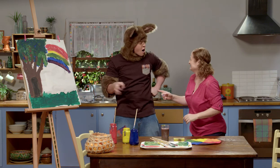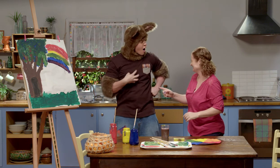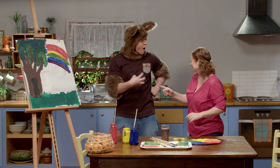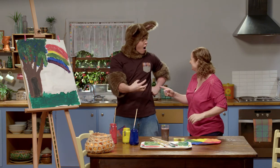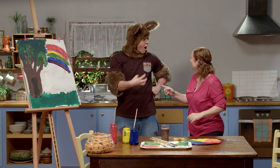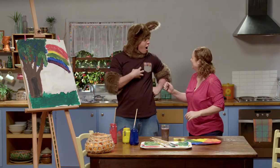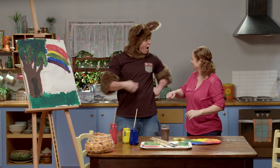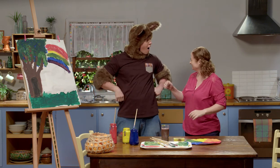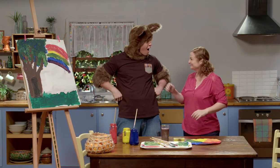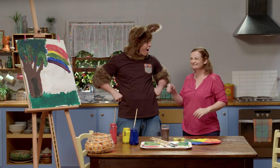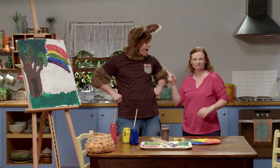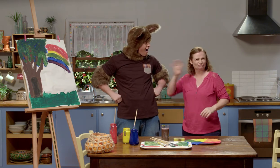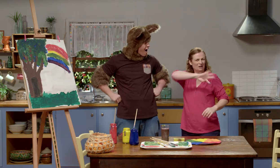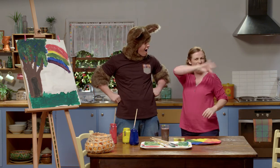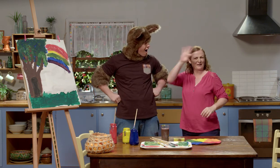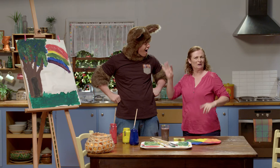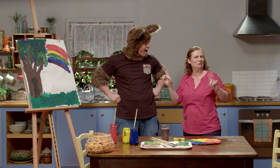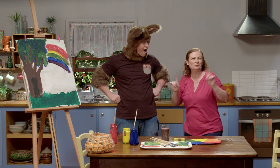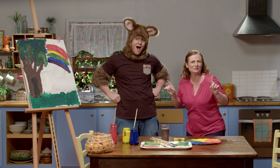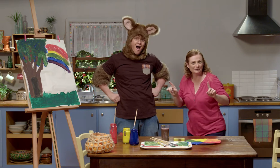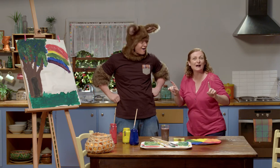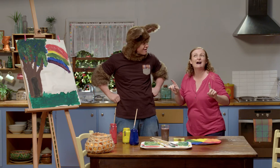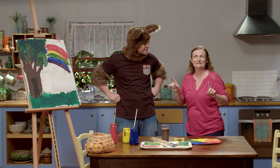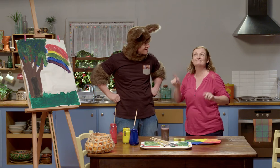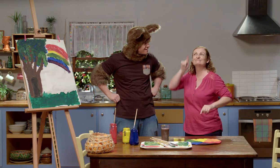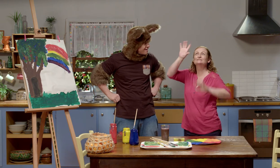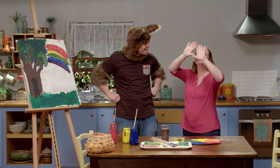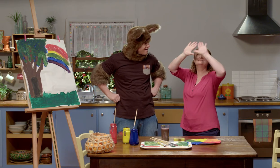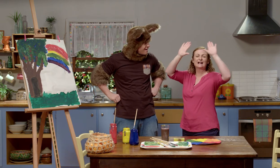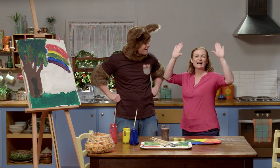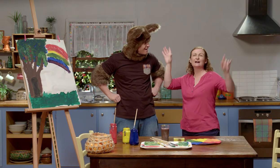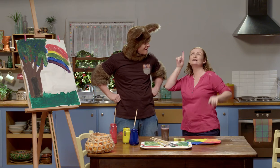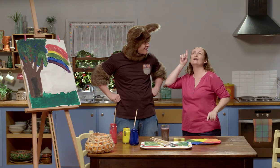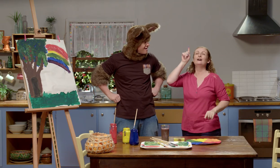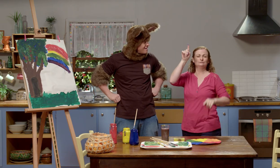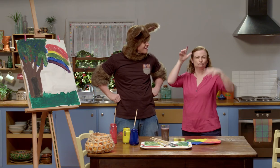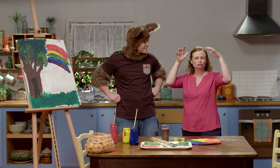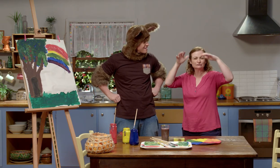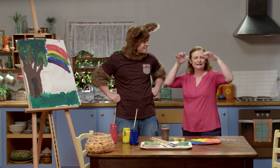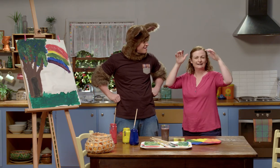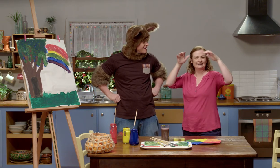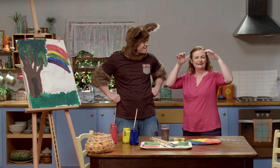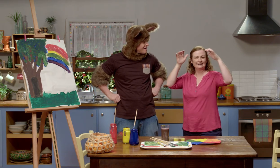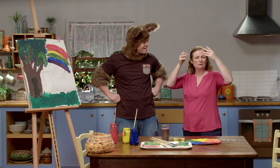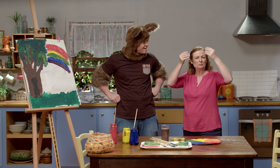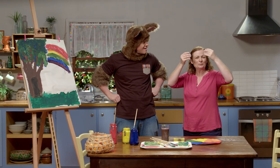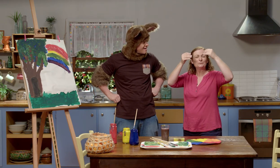A rainbow? Yes. A rainbow happens when it's staring to rain,